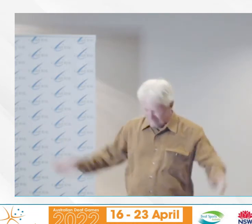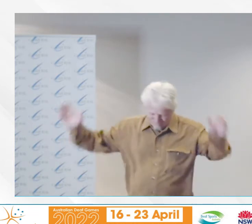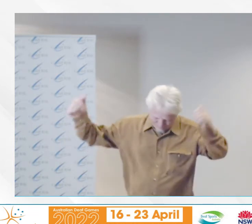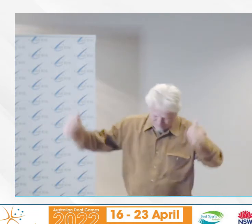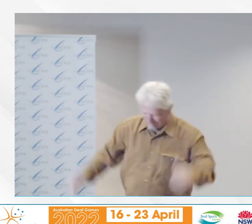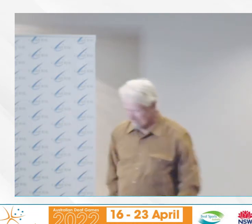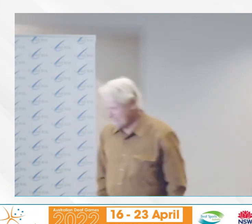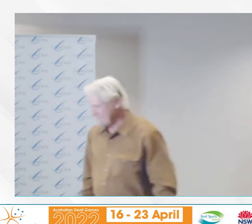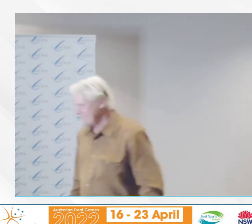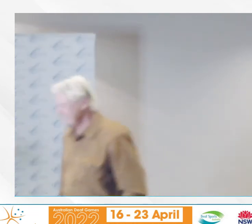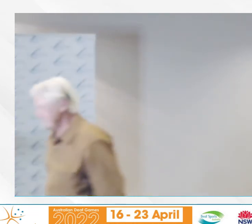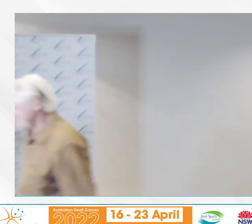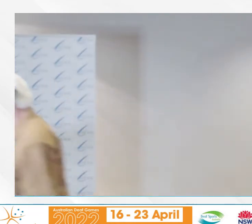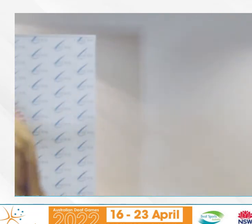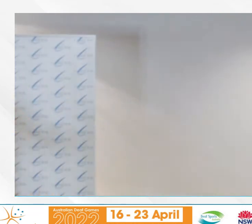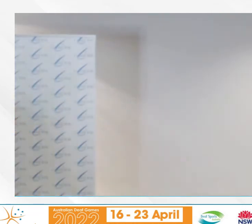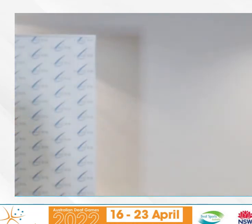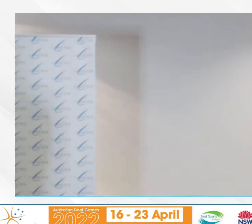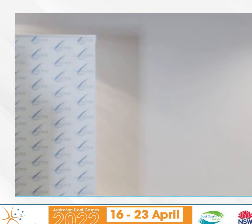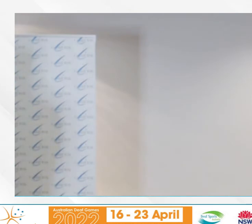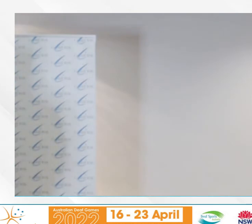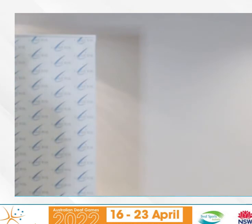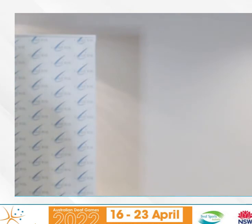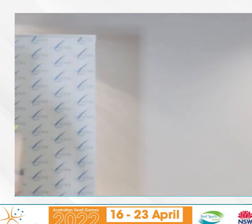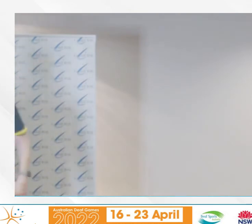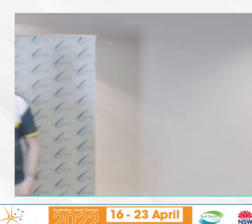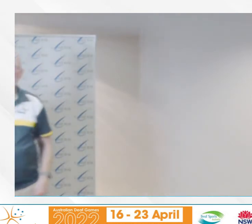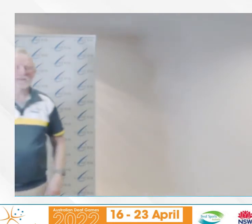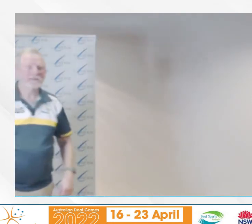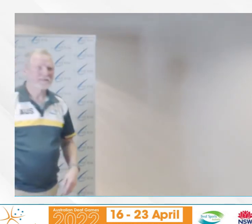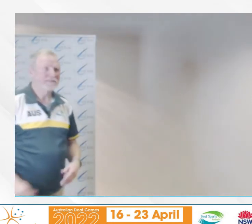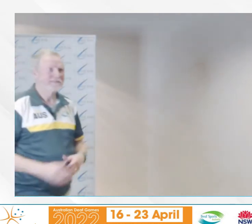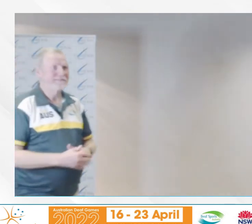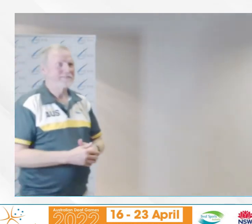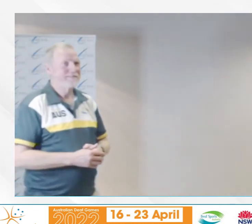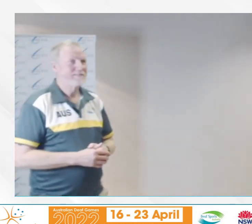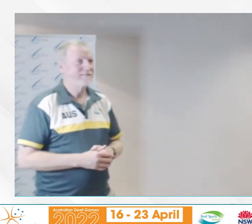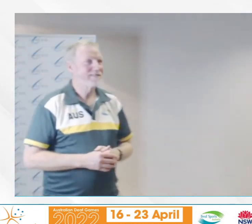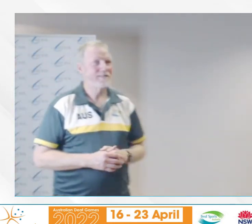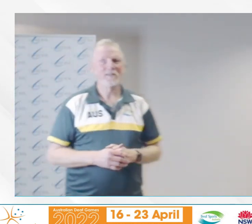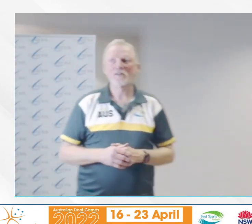great